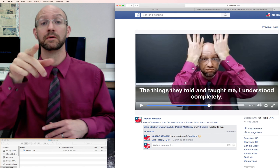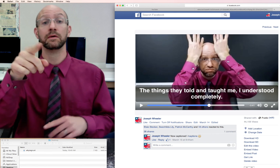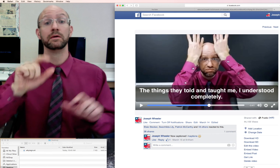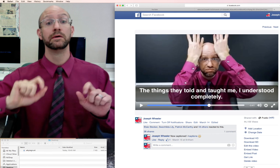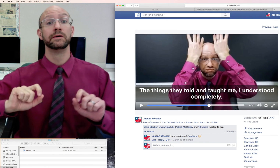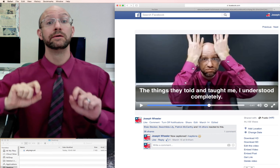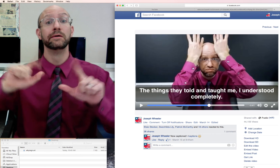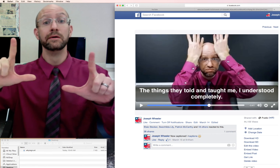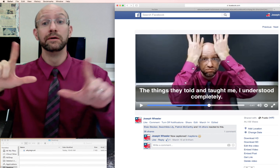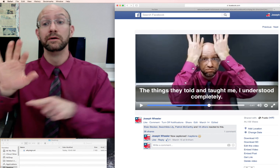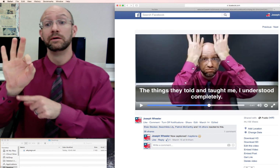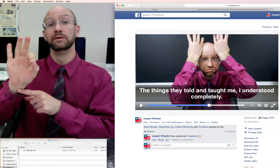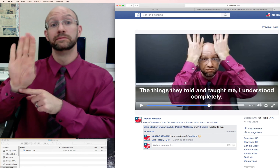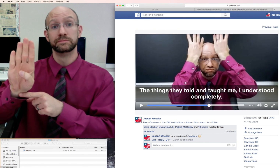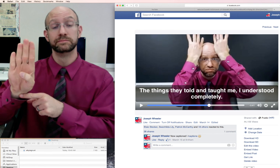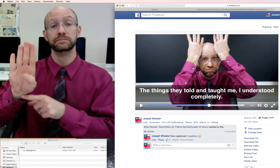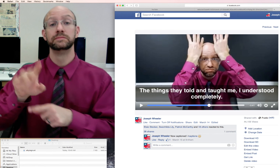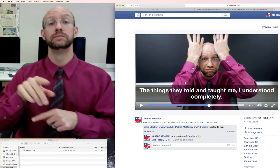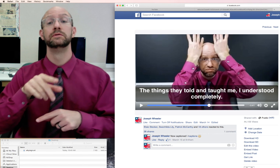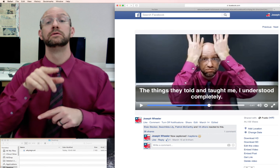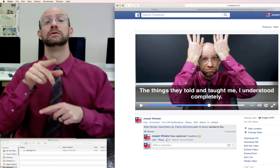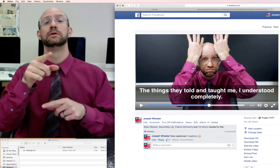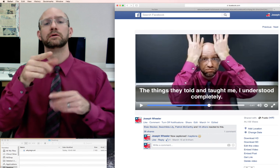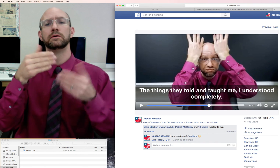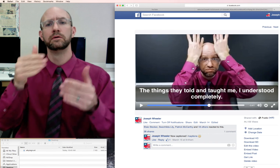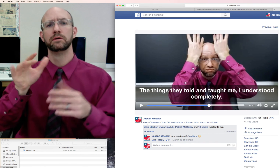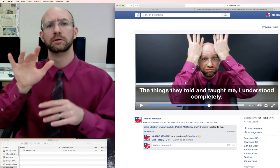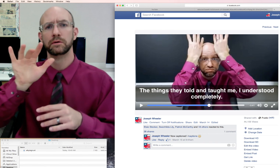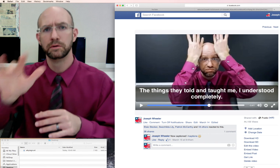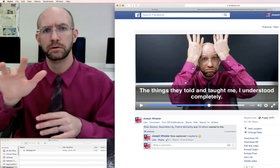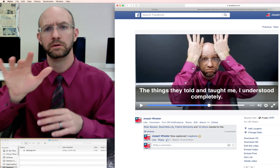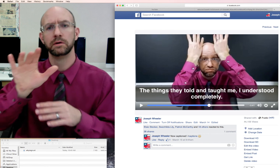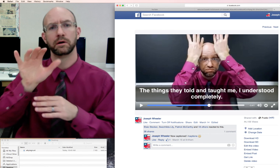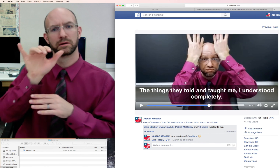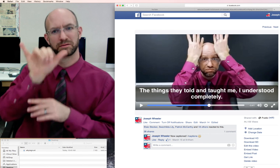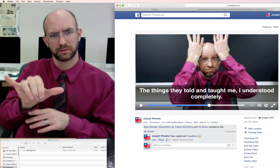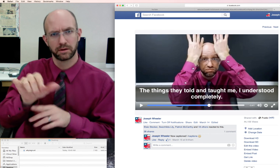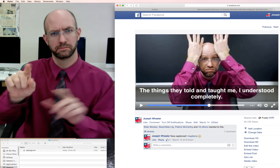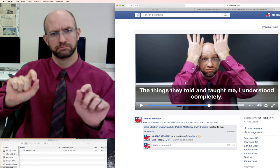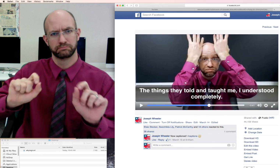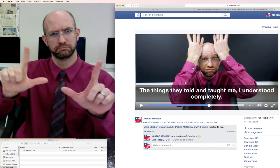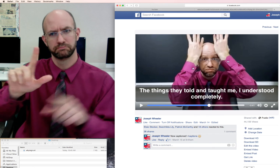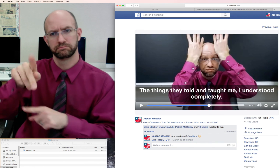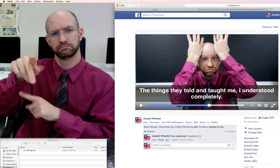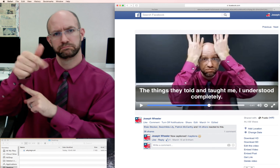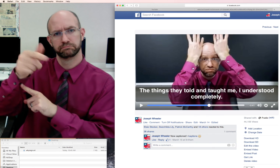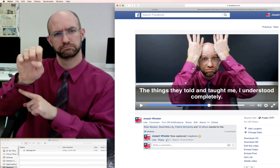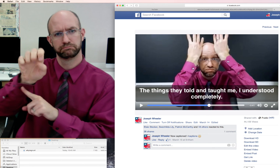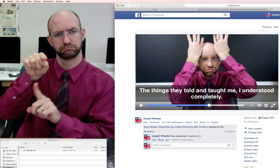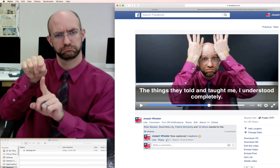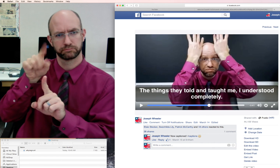When you upload a video on Facebook, you go ahead and click to go to that video's page.